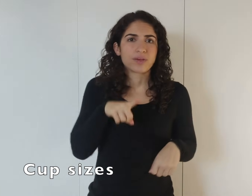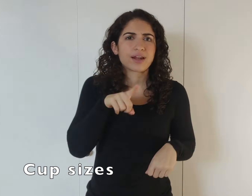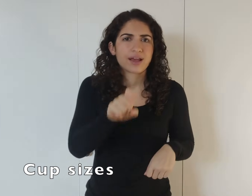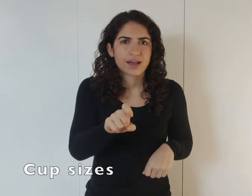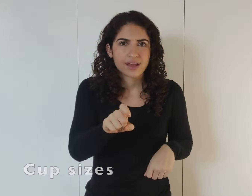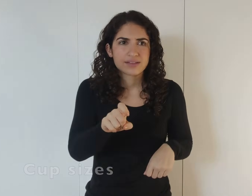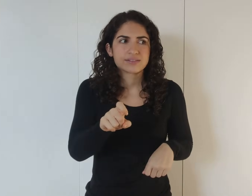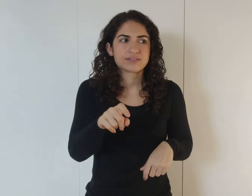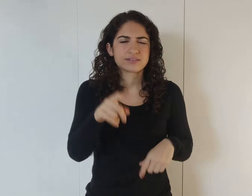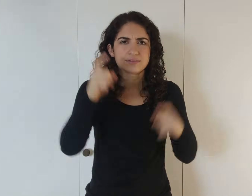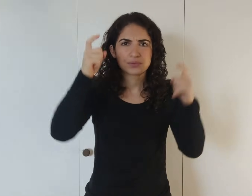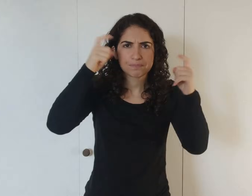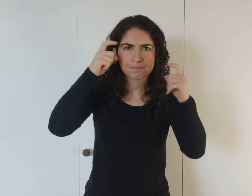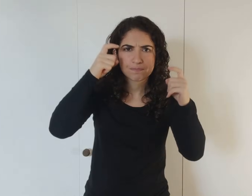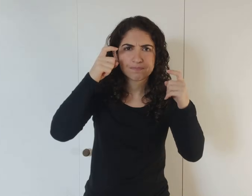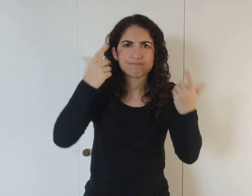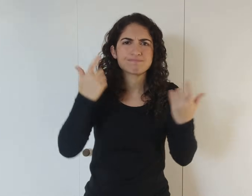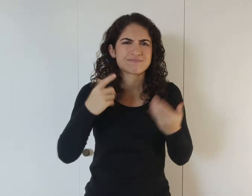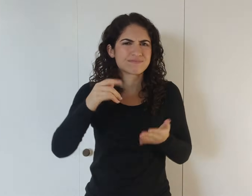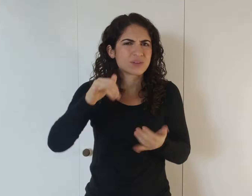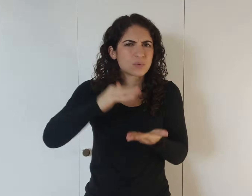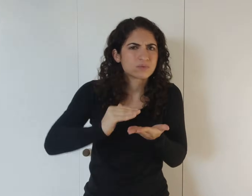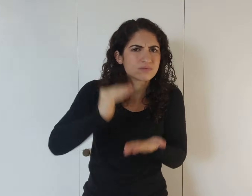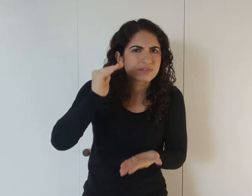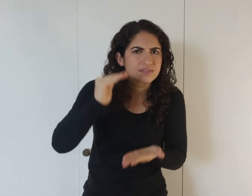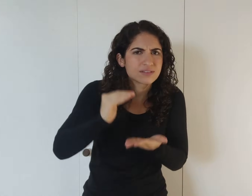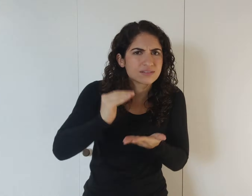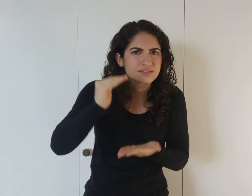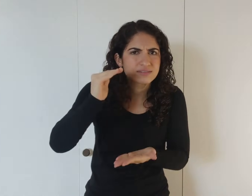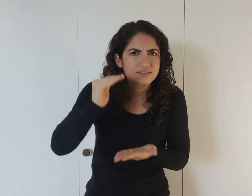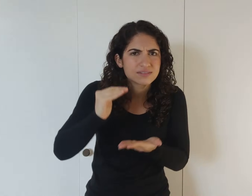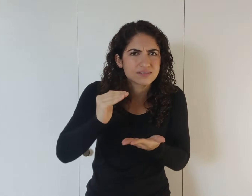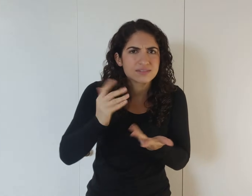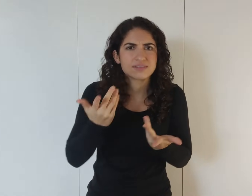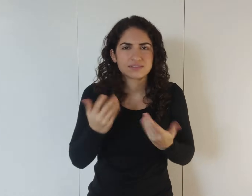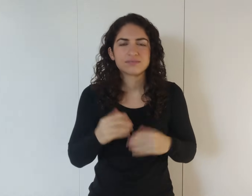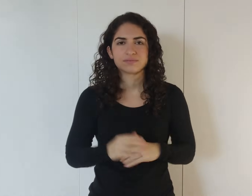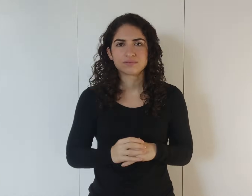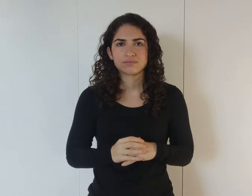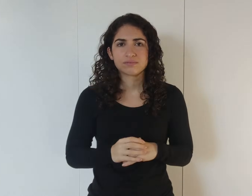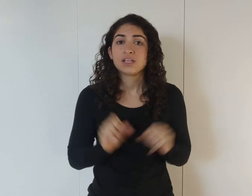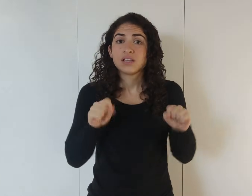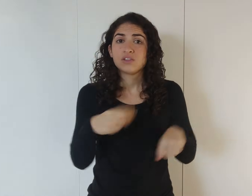So you might ask with your eyebrows down: "Which size?"